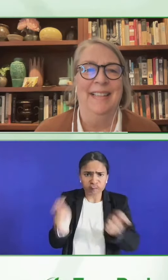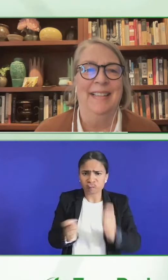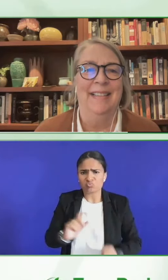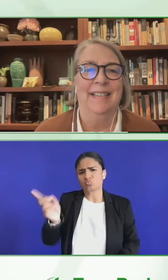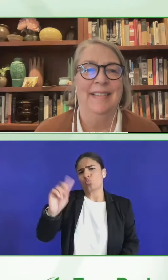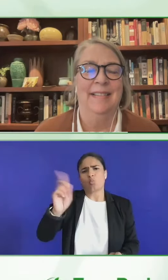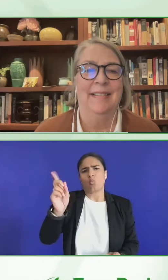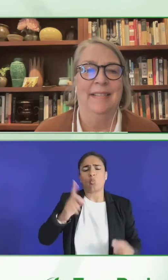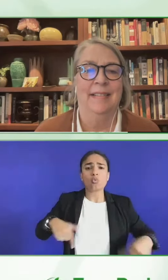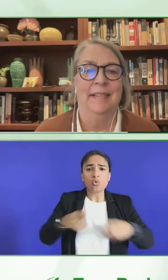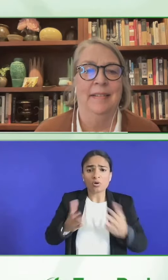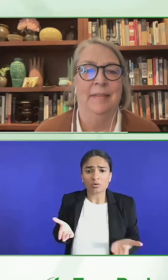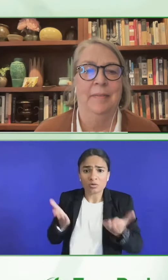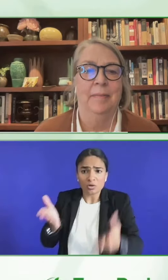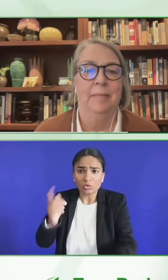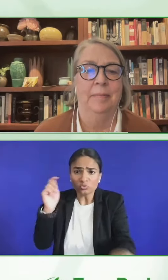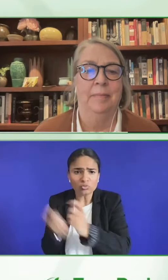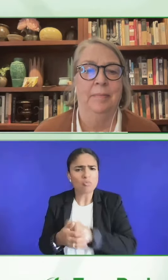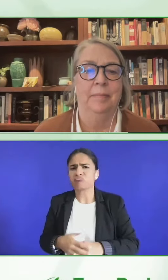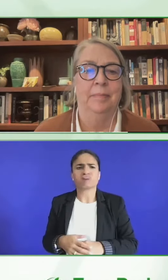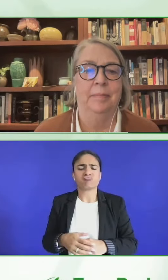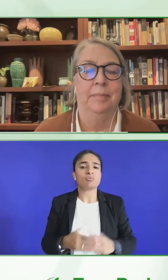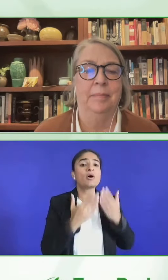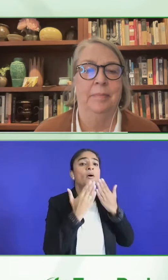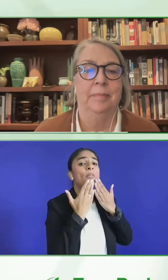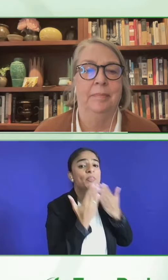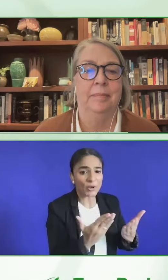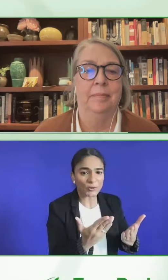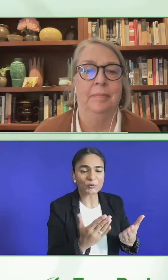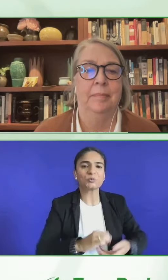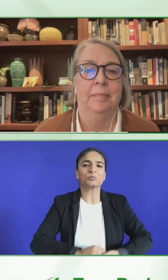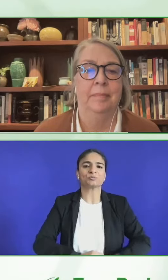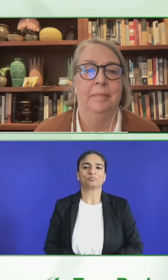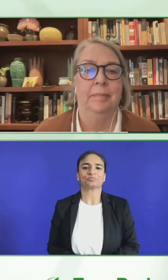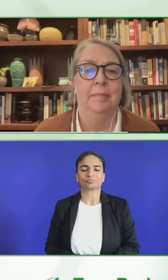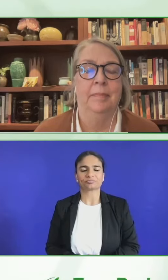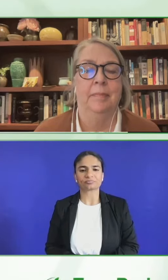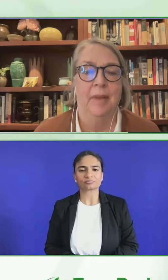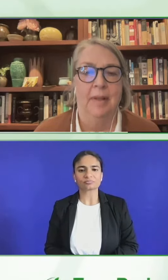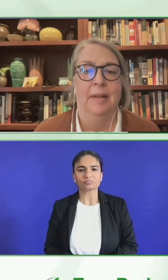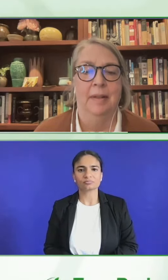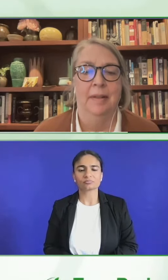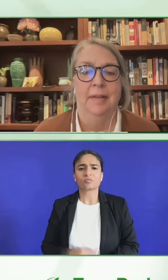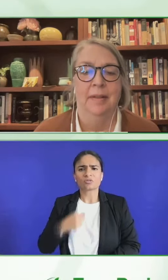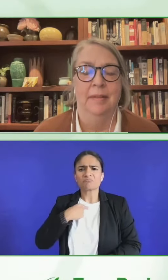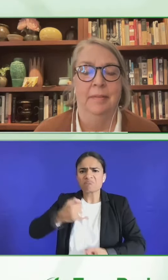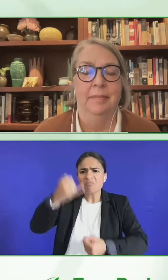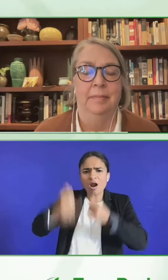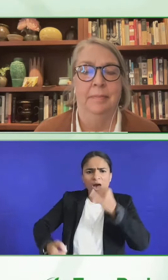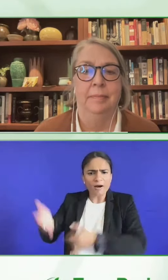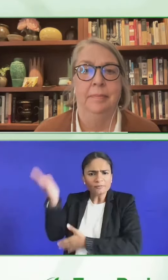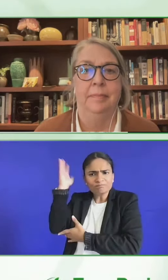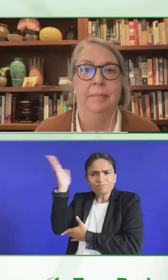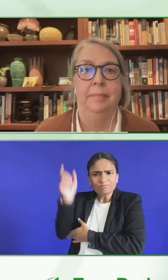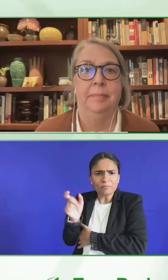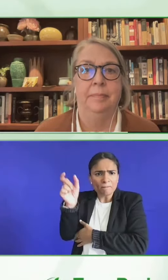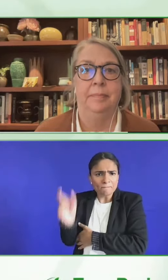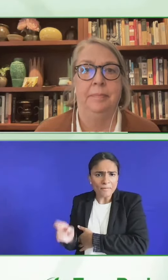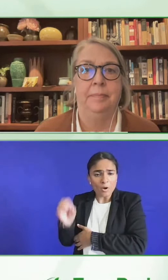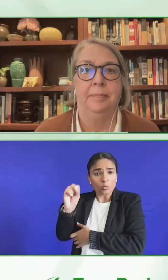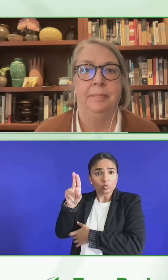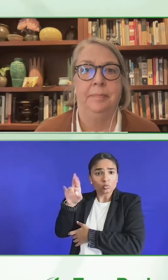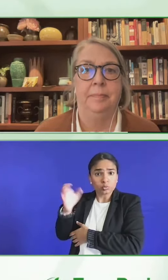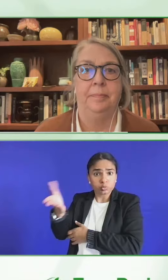You have many hats I hear, I have been working quite a bit around the